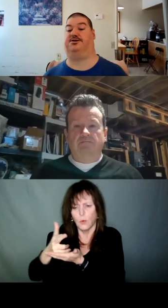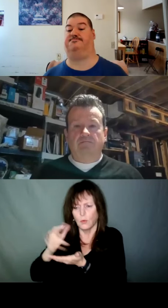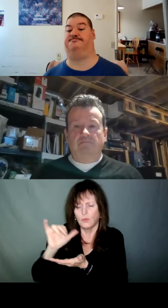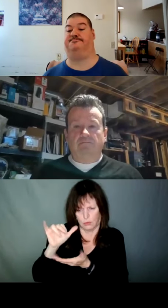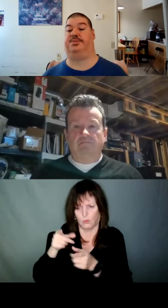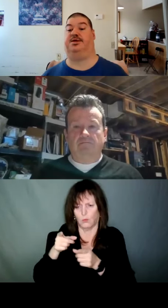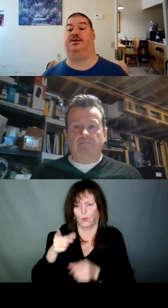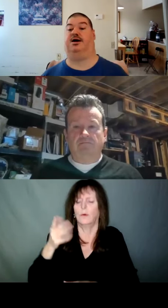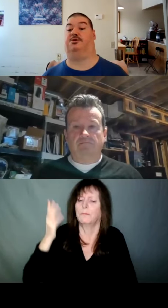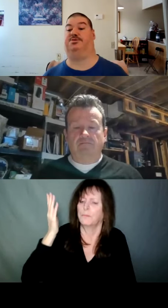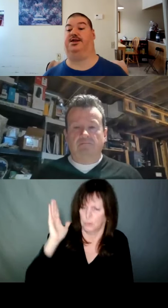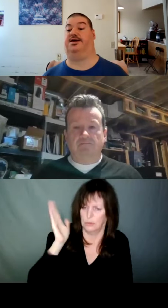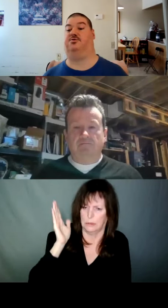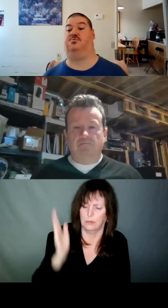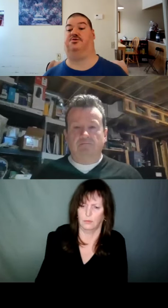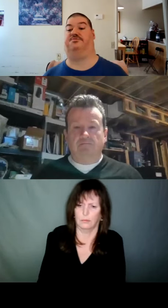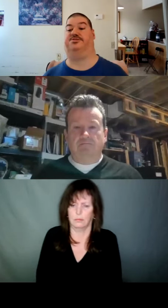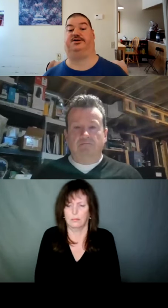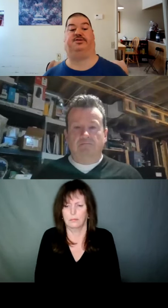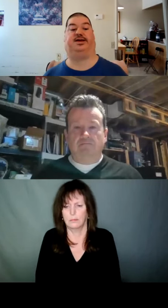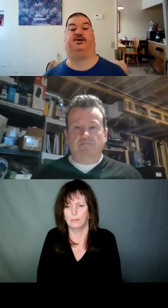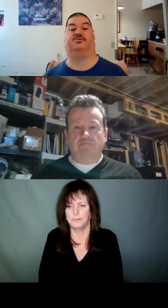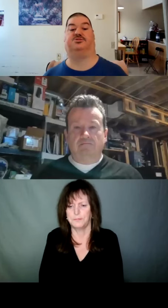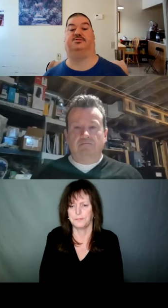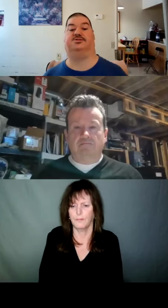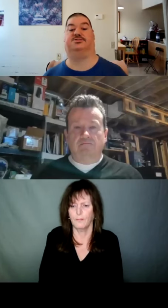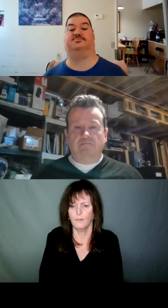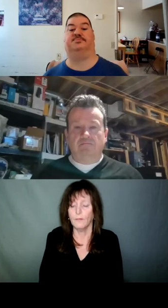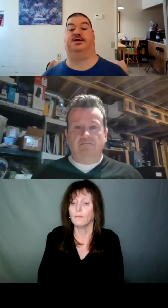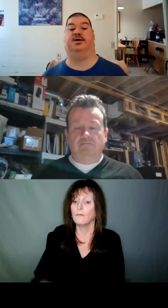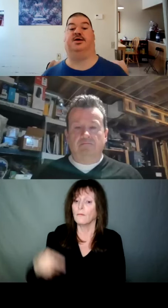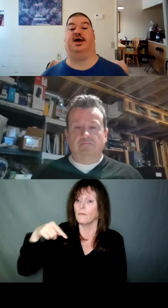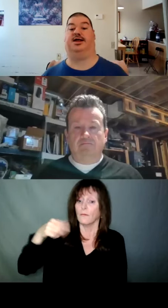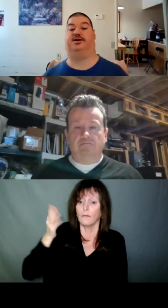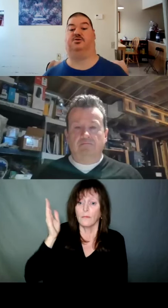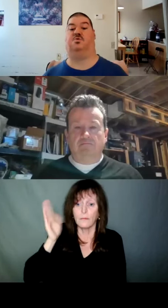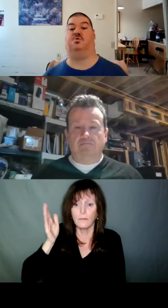should check interior website and other websites I mentioned in this presentation. This presentation is the property